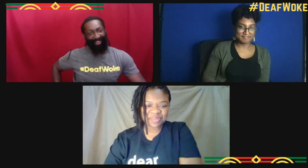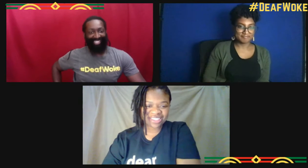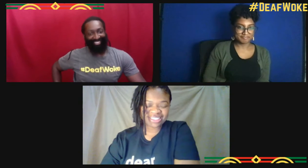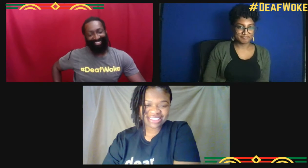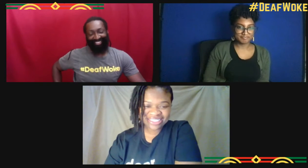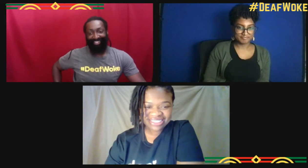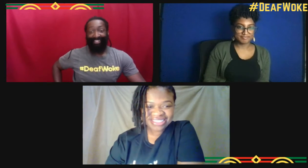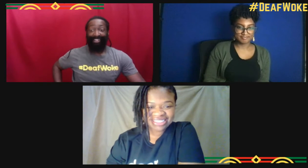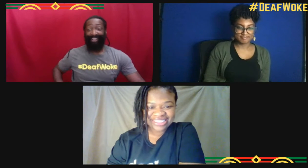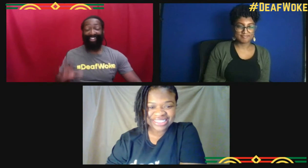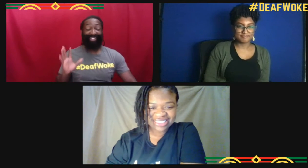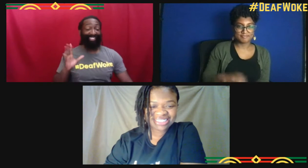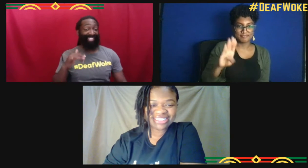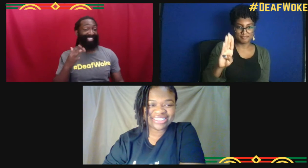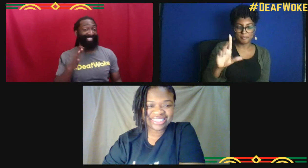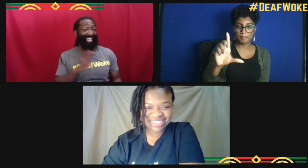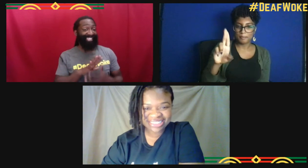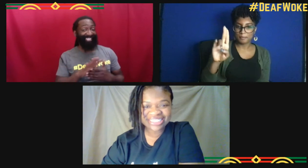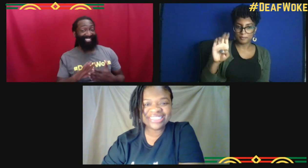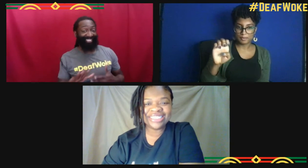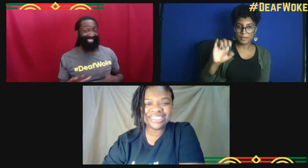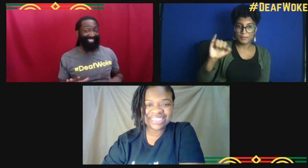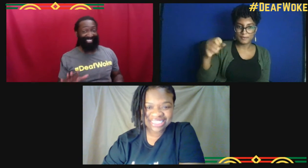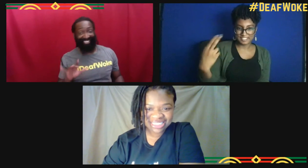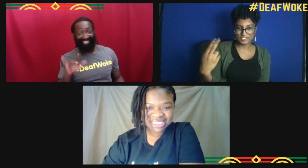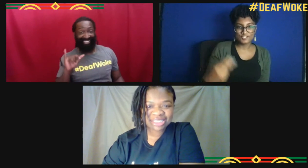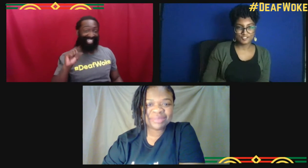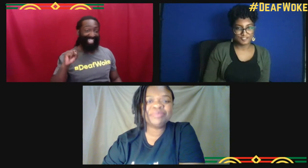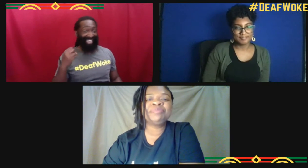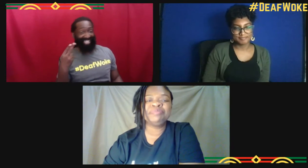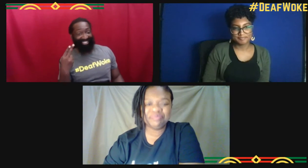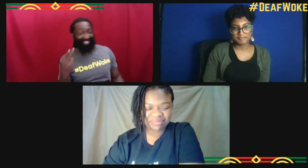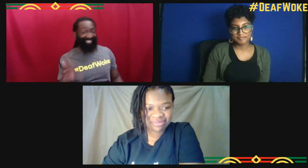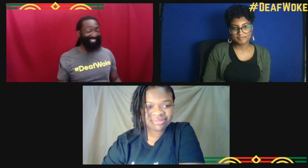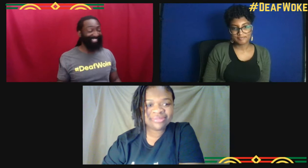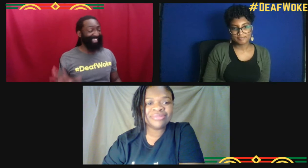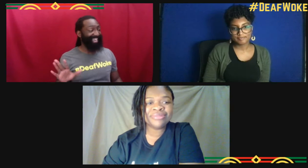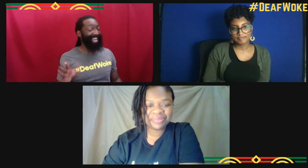Bluish okay, sounds nice and I'm still Blackish